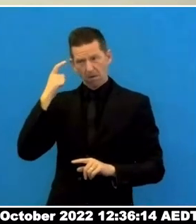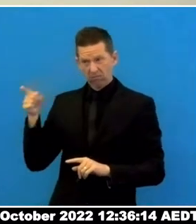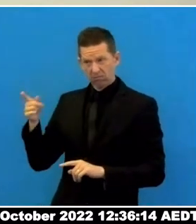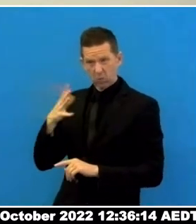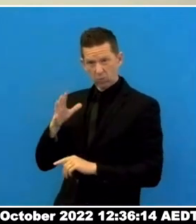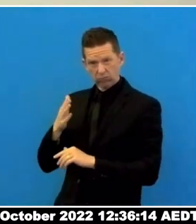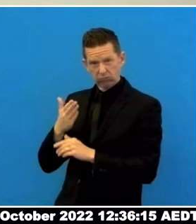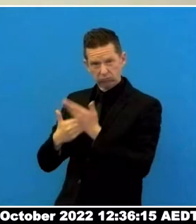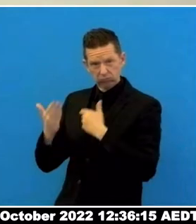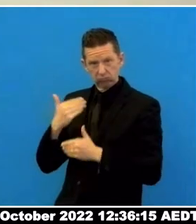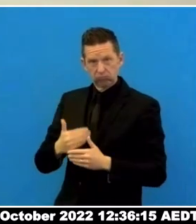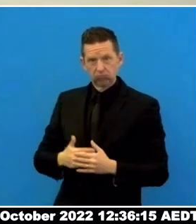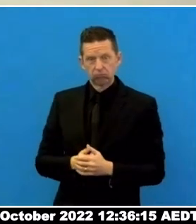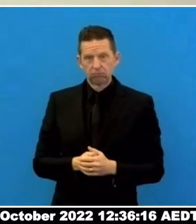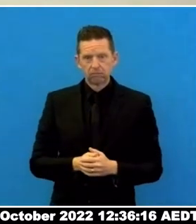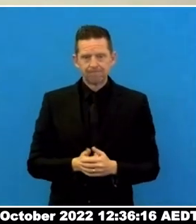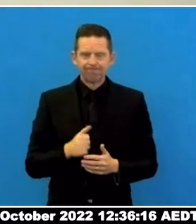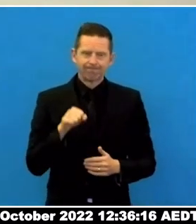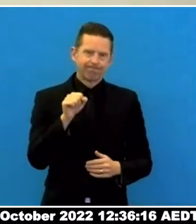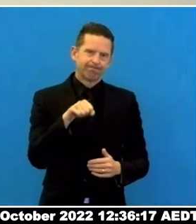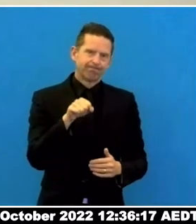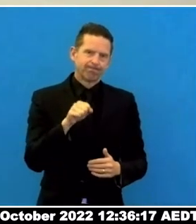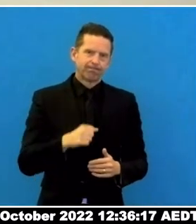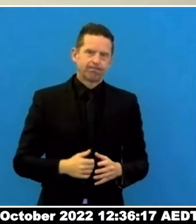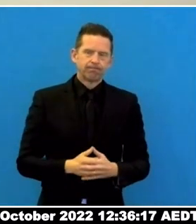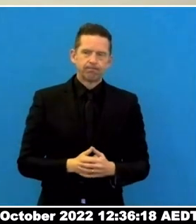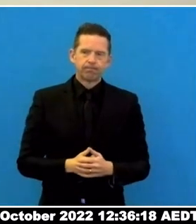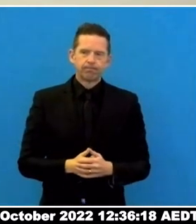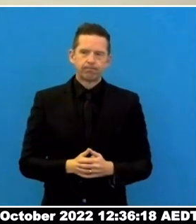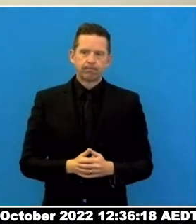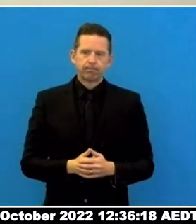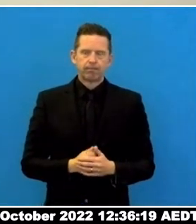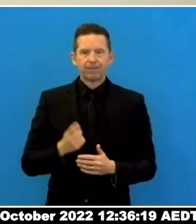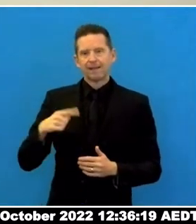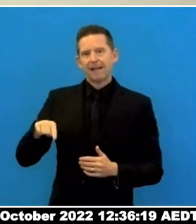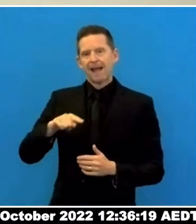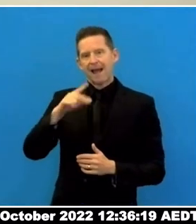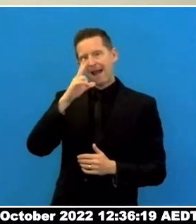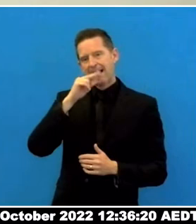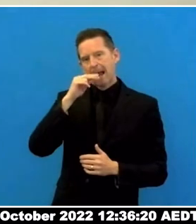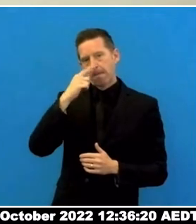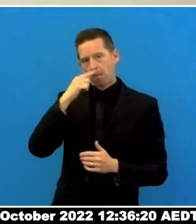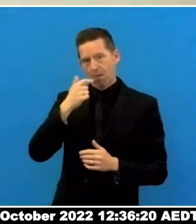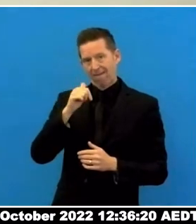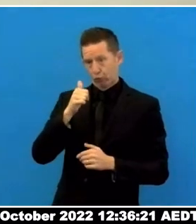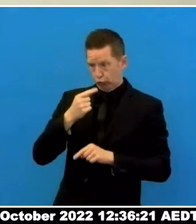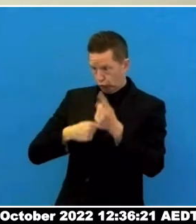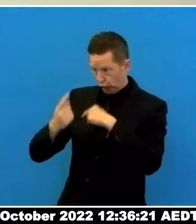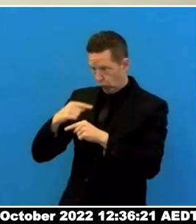Yes. So, some of the things that those young people identified was that,